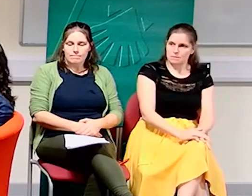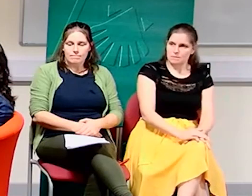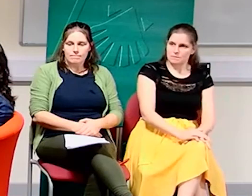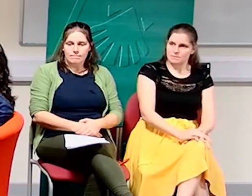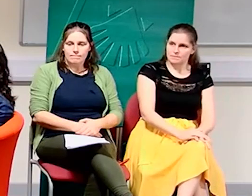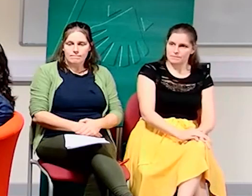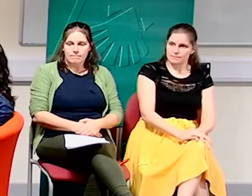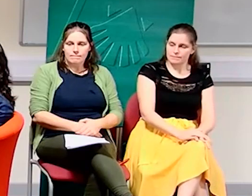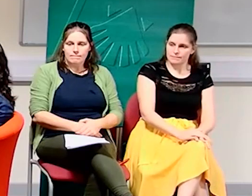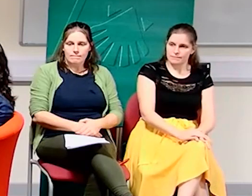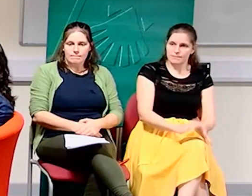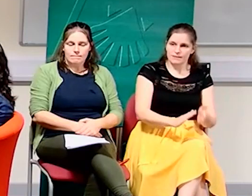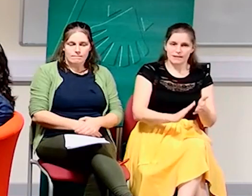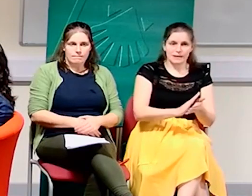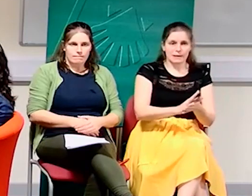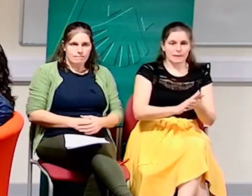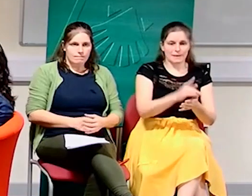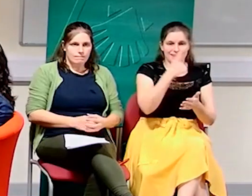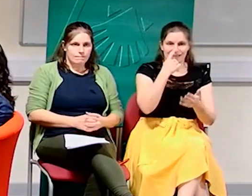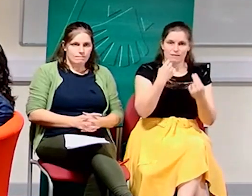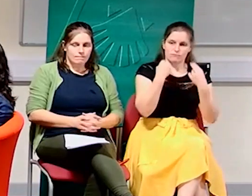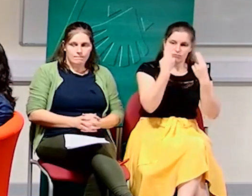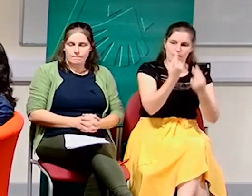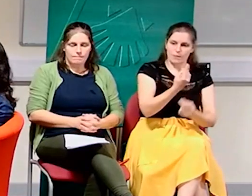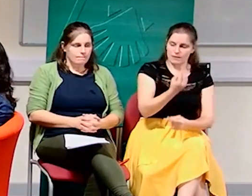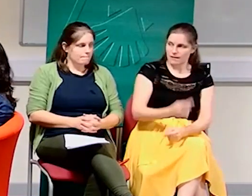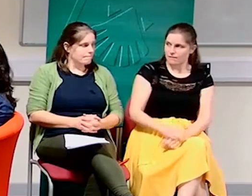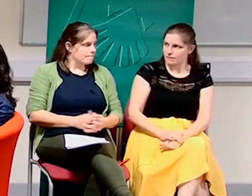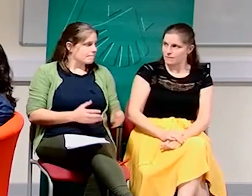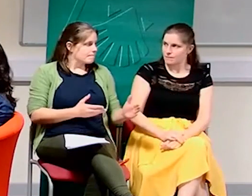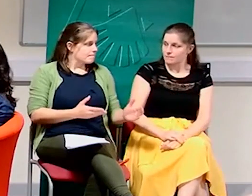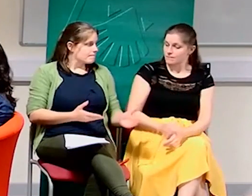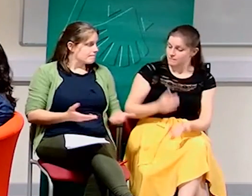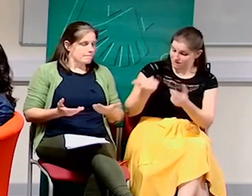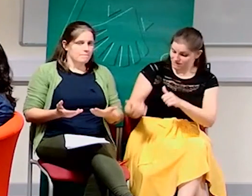to be empowered and do it themselves what sort of advice do you give them to empower them other